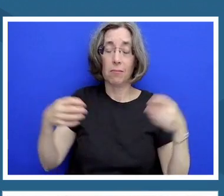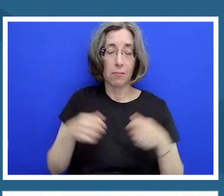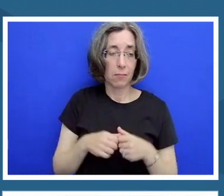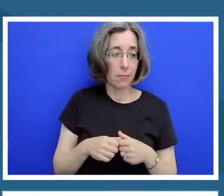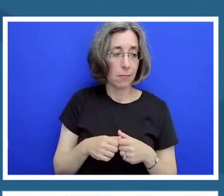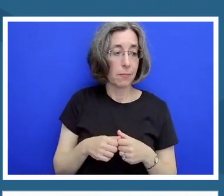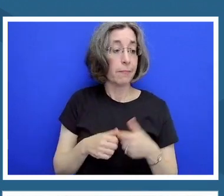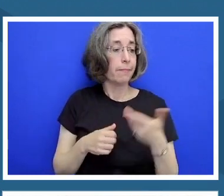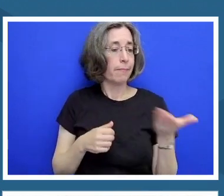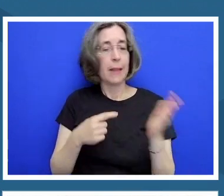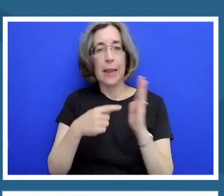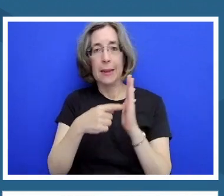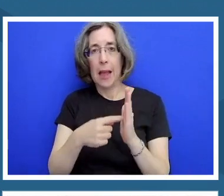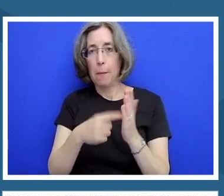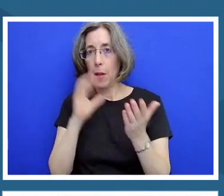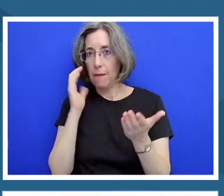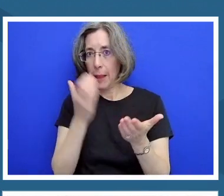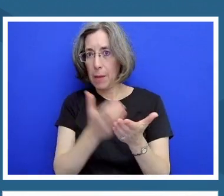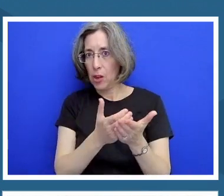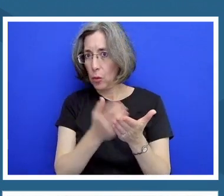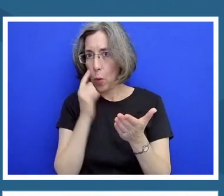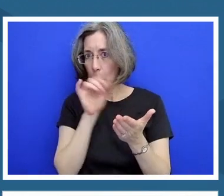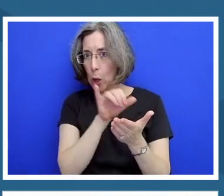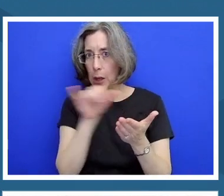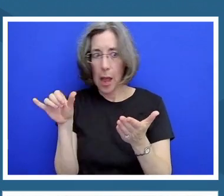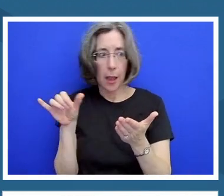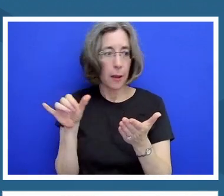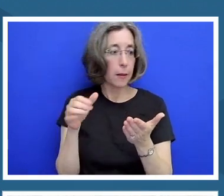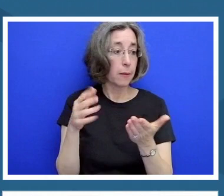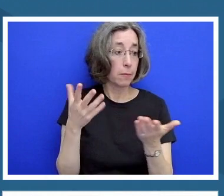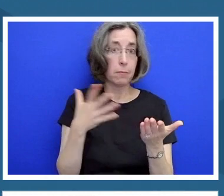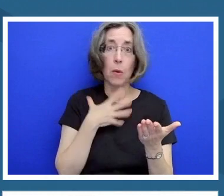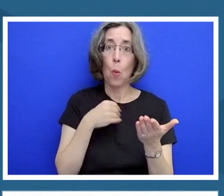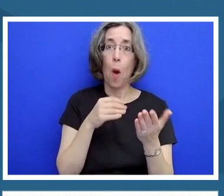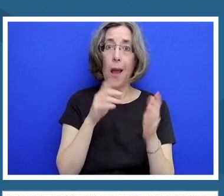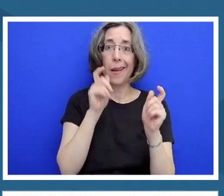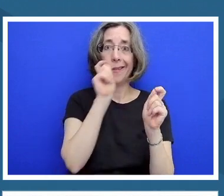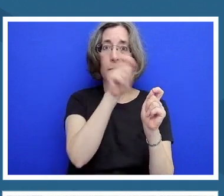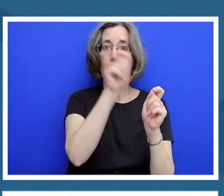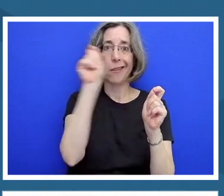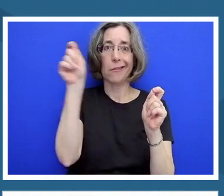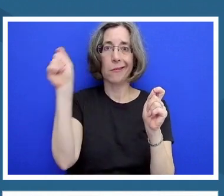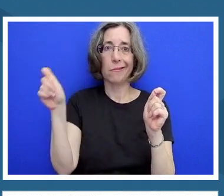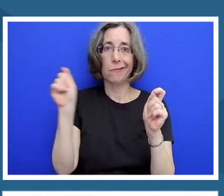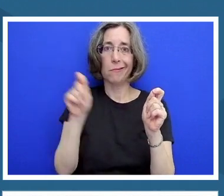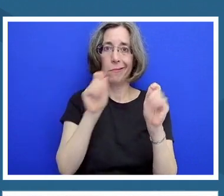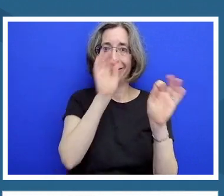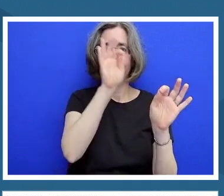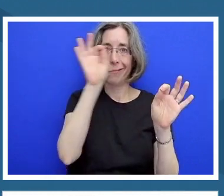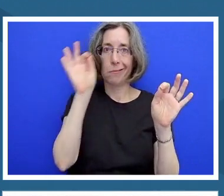and uh it looks like a bunch of white dots uh